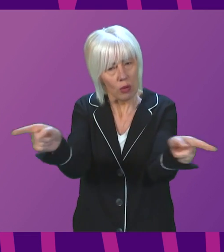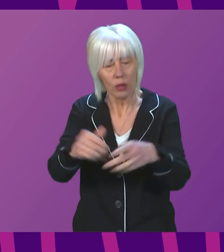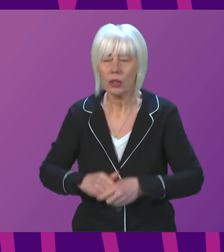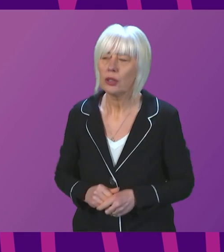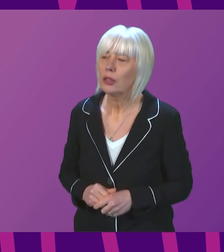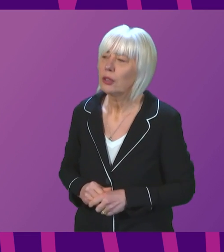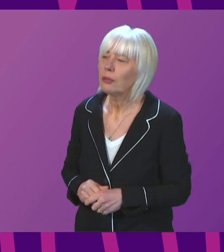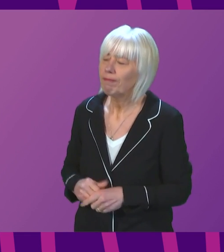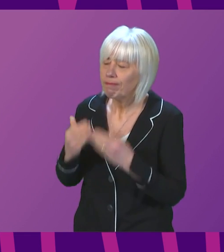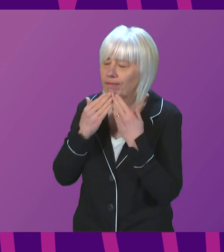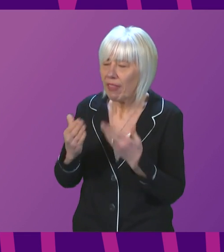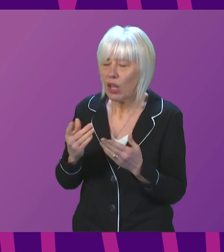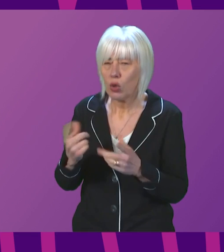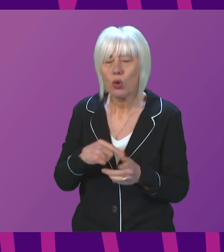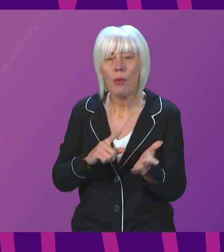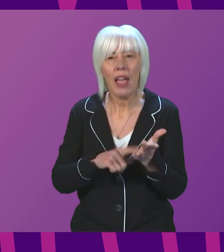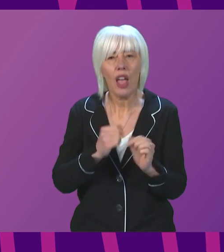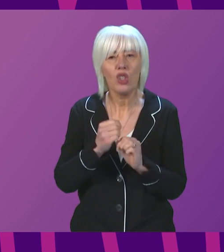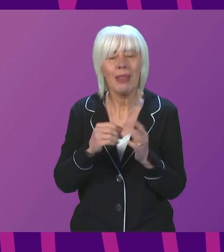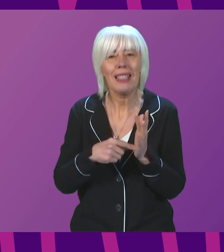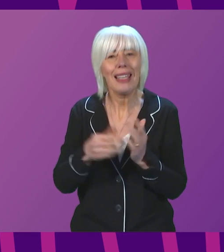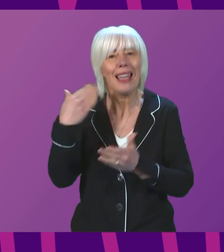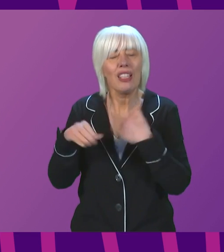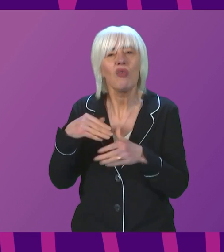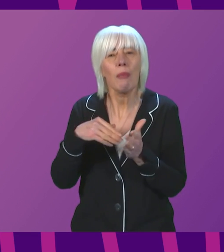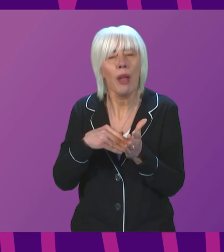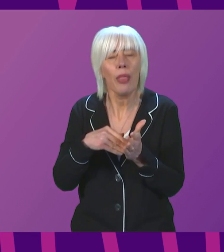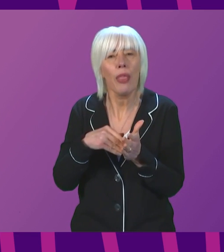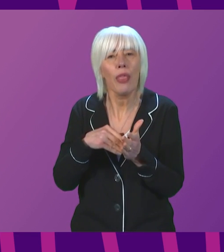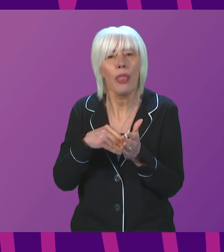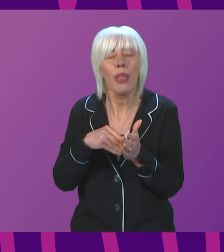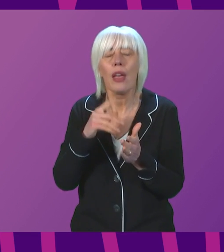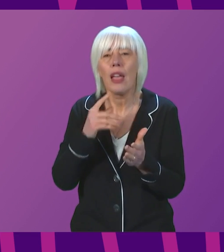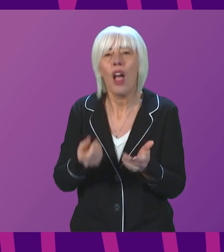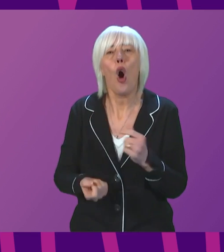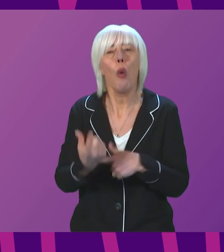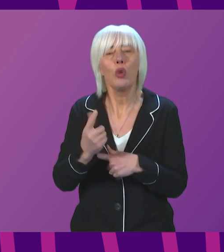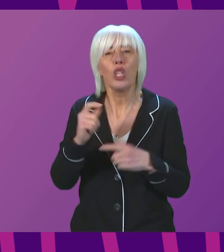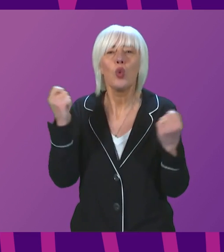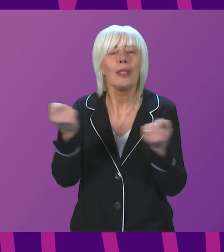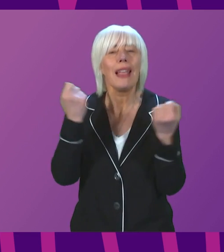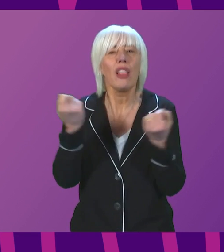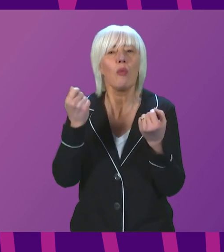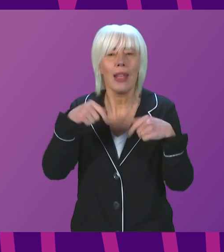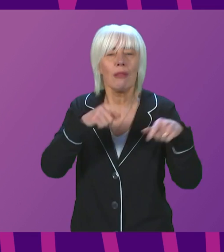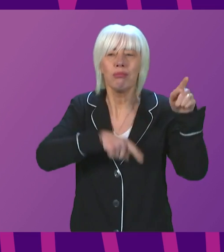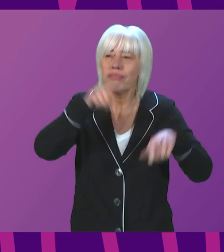LGBT history month gives us an opportunity to celebrate Scotland’s diversity and reflect